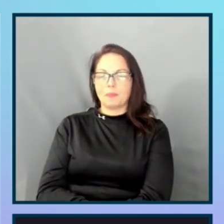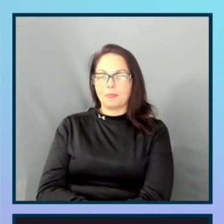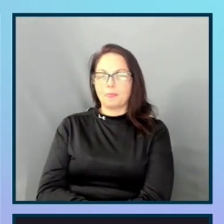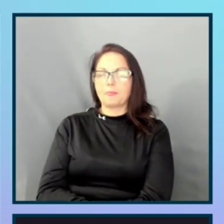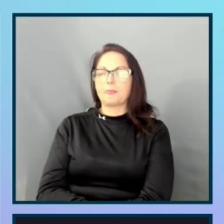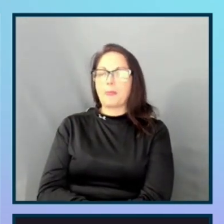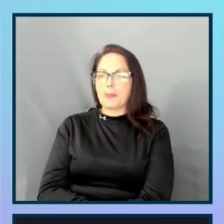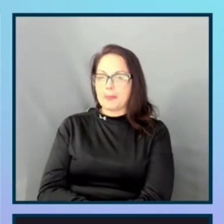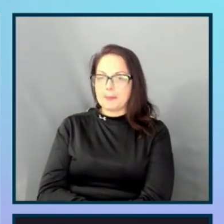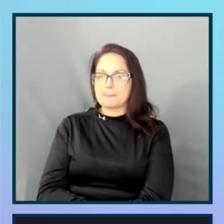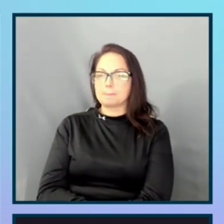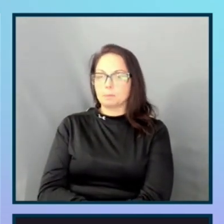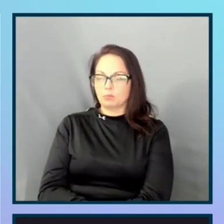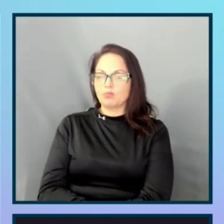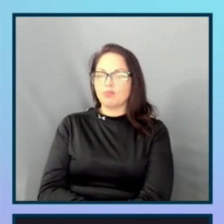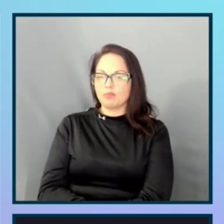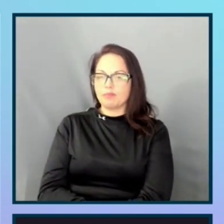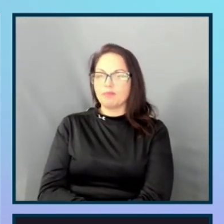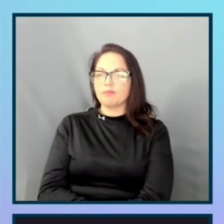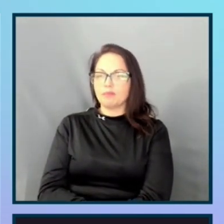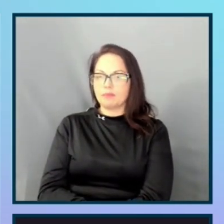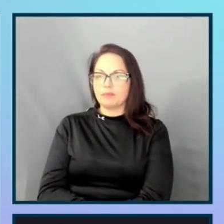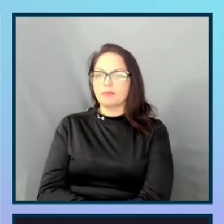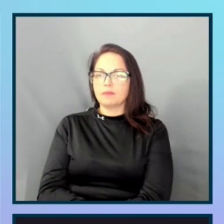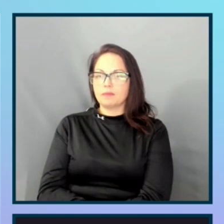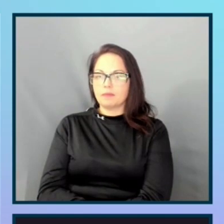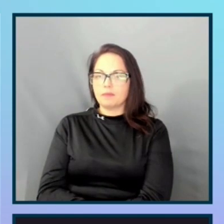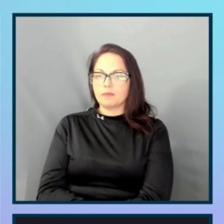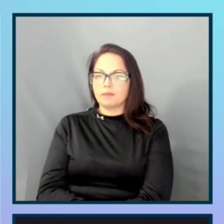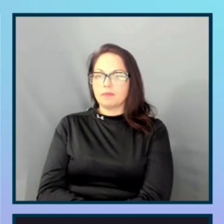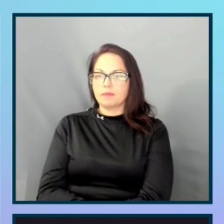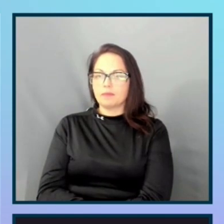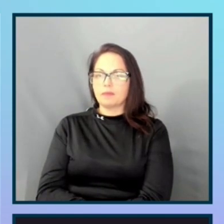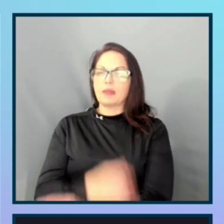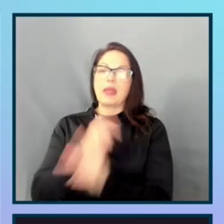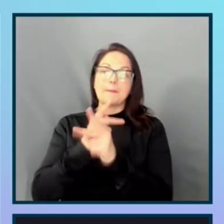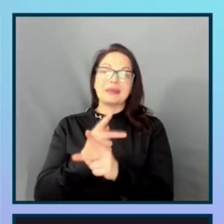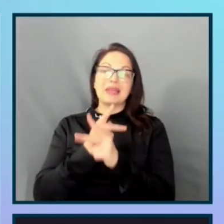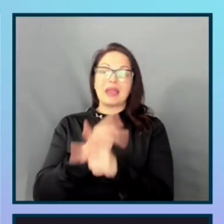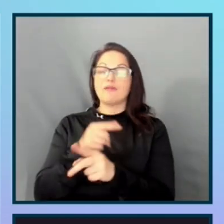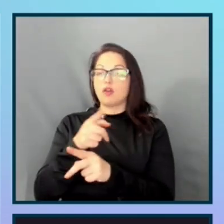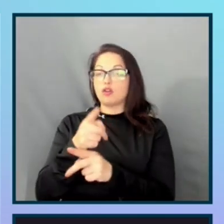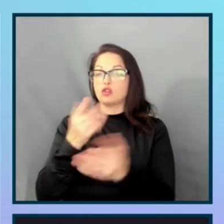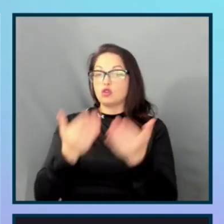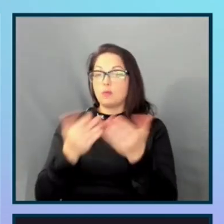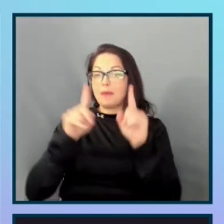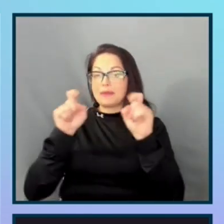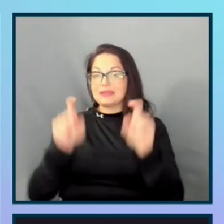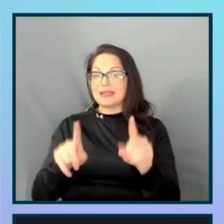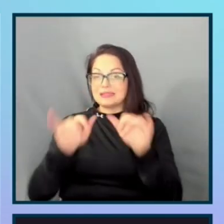that you may actually be testing the system of testing, and not the system itself.